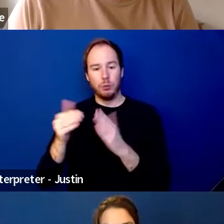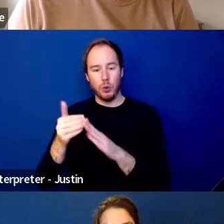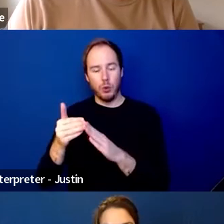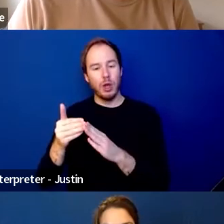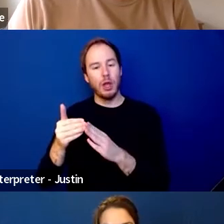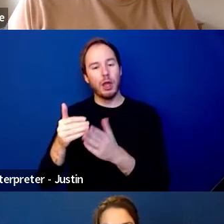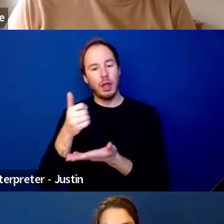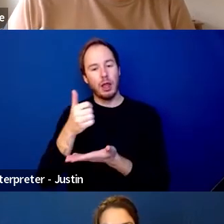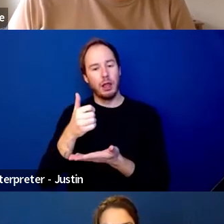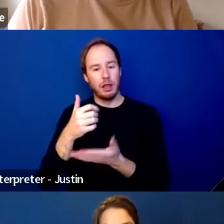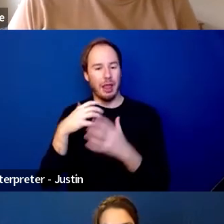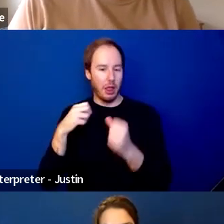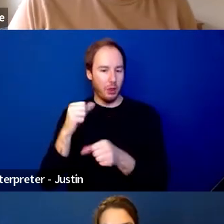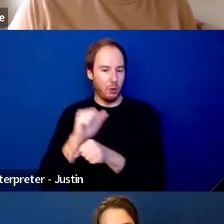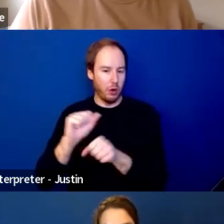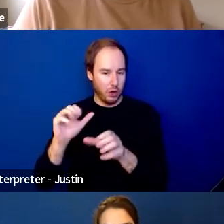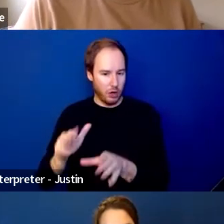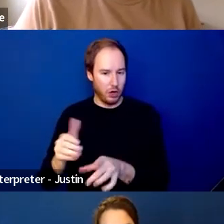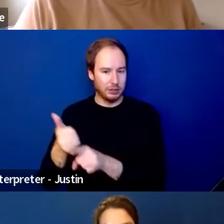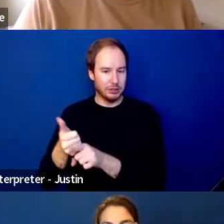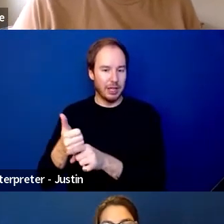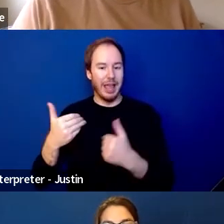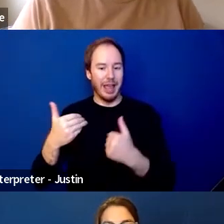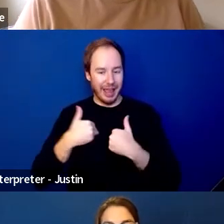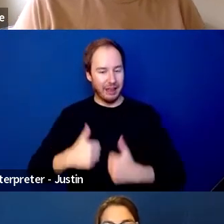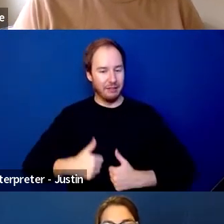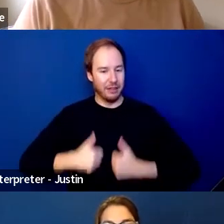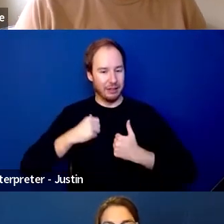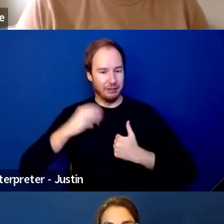And she has lived experience of homelessness herself